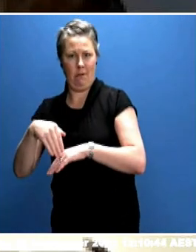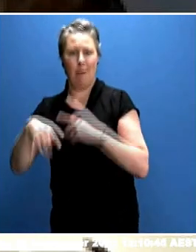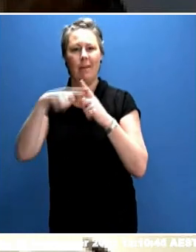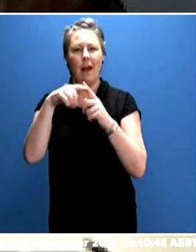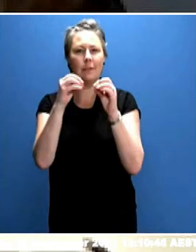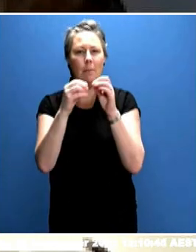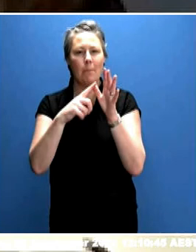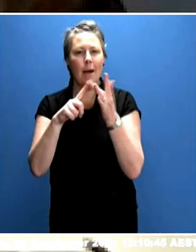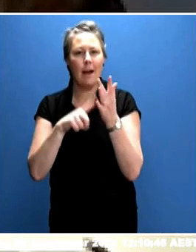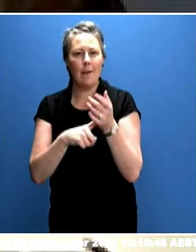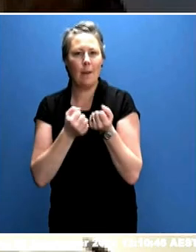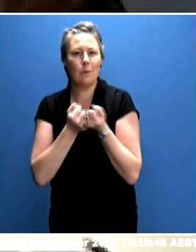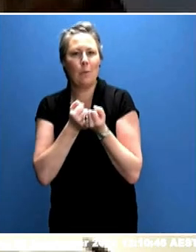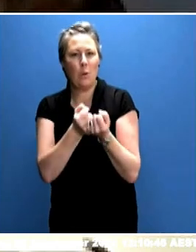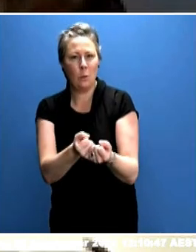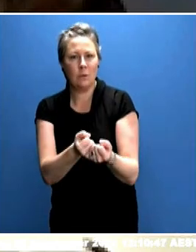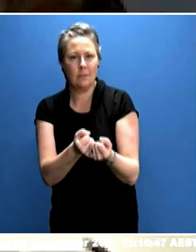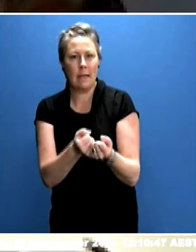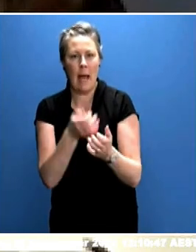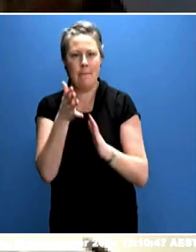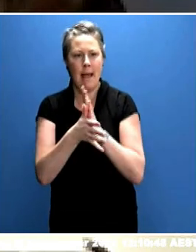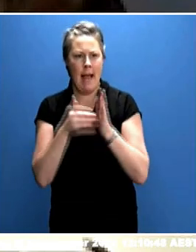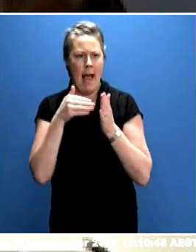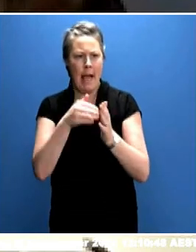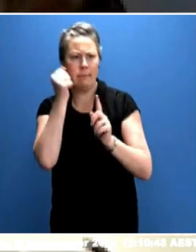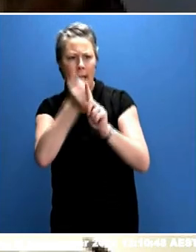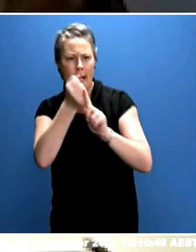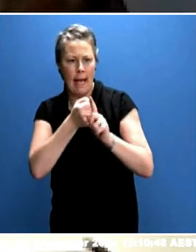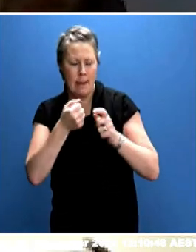which helps Aboriginal people first of all get bail and then comply with